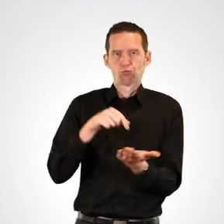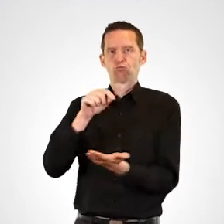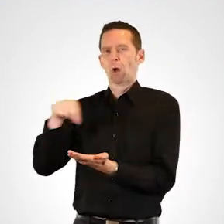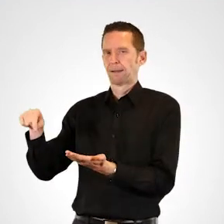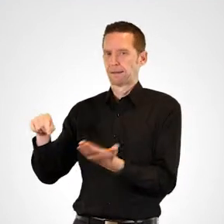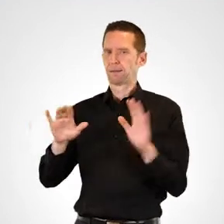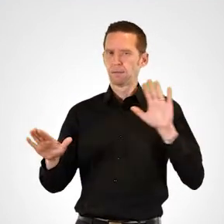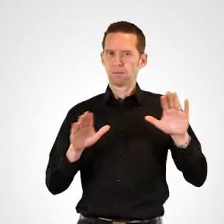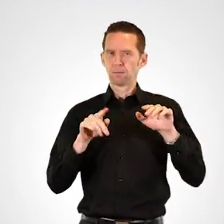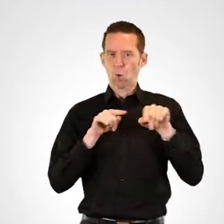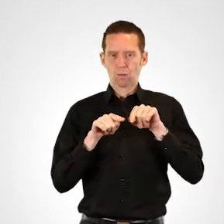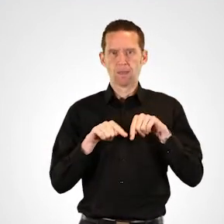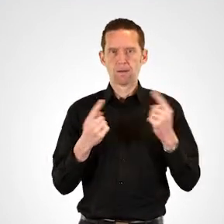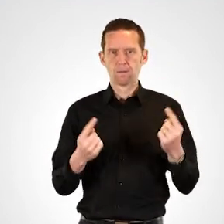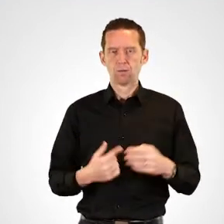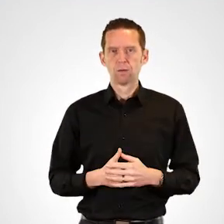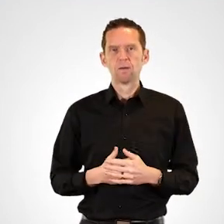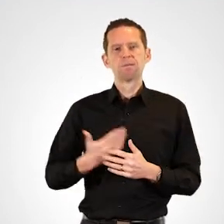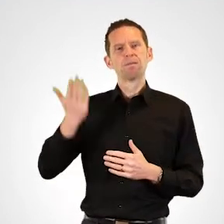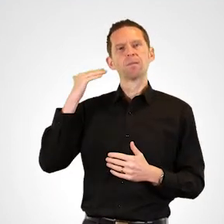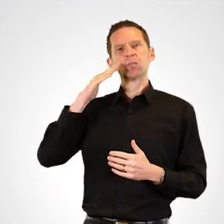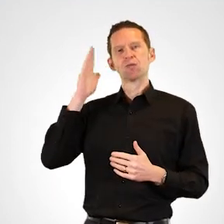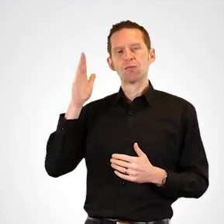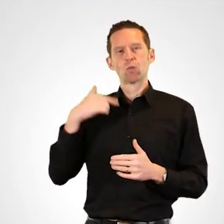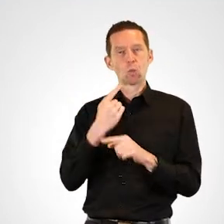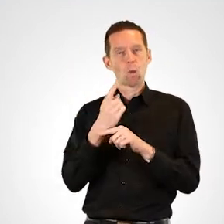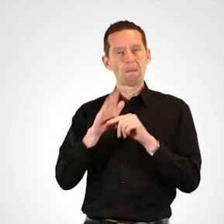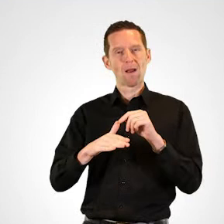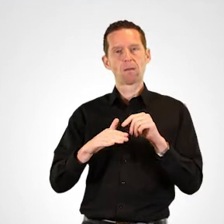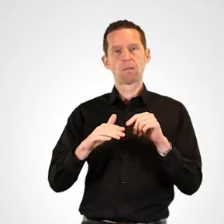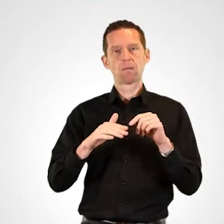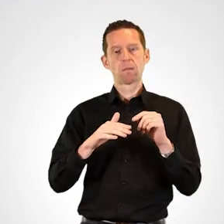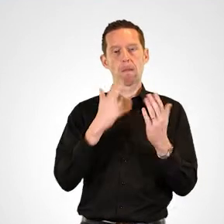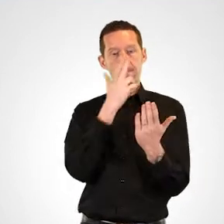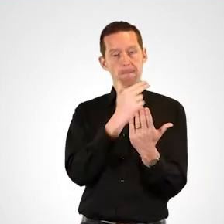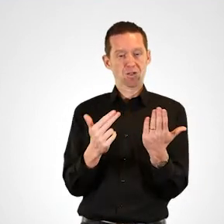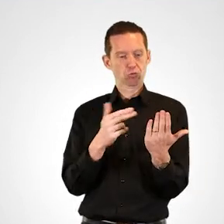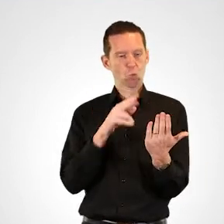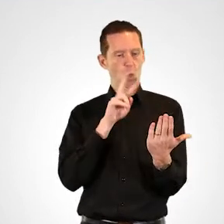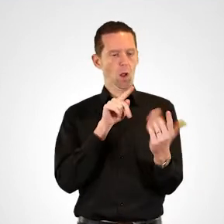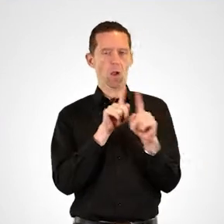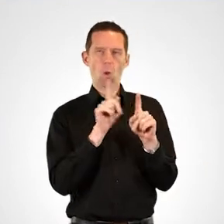We talked in an earlier presentation about the fact that pictures look like what they represent.